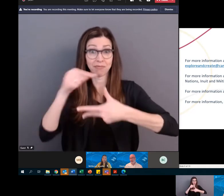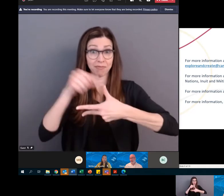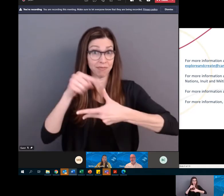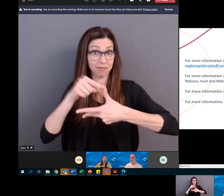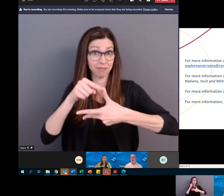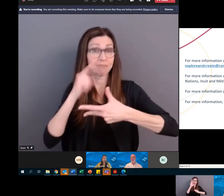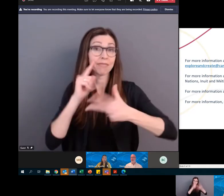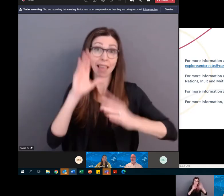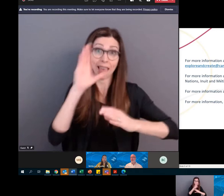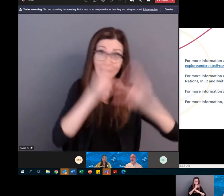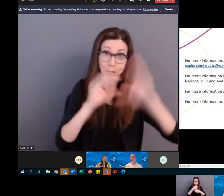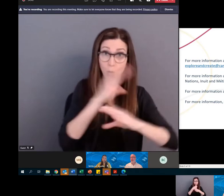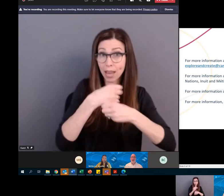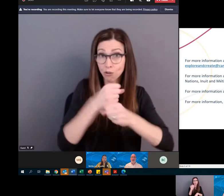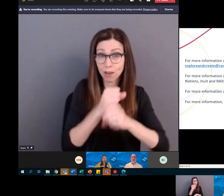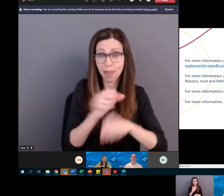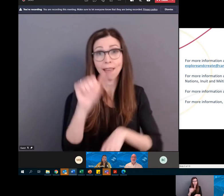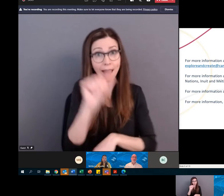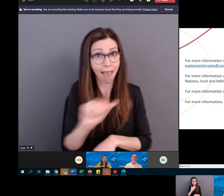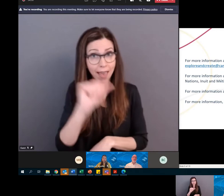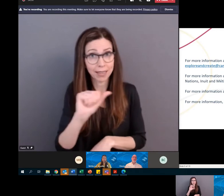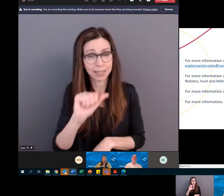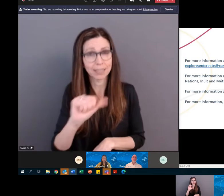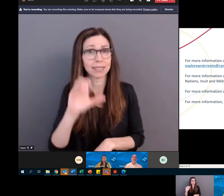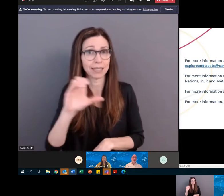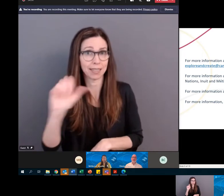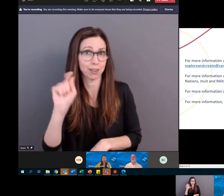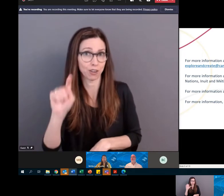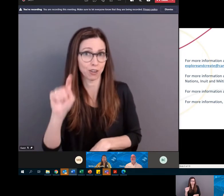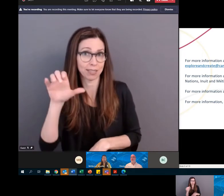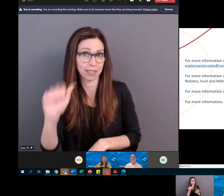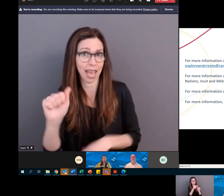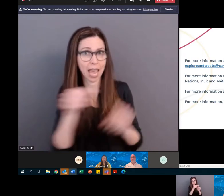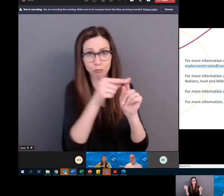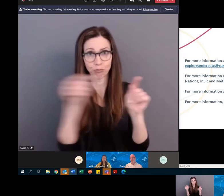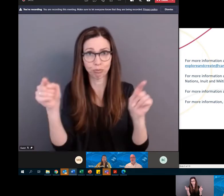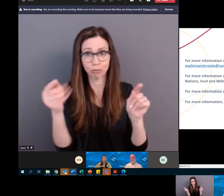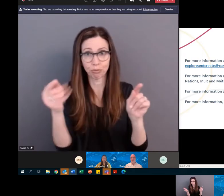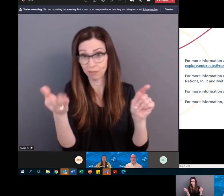canadacouncil.ca, and when we get your email, it will be